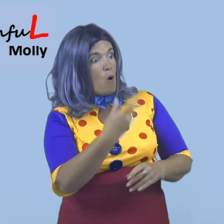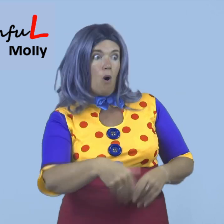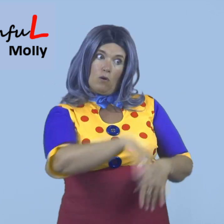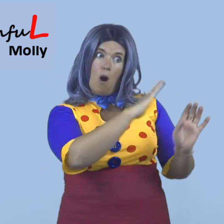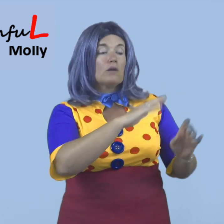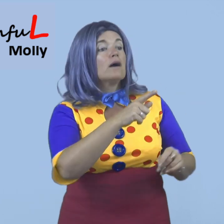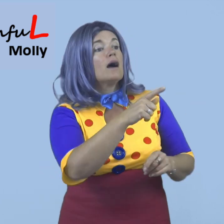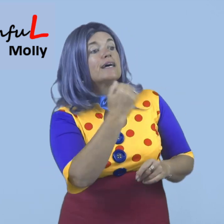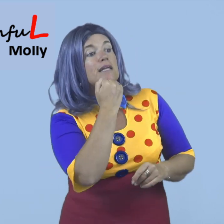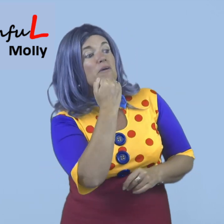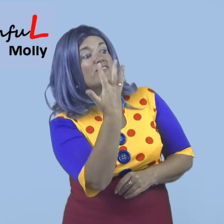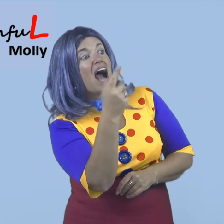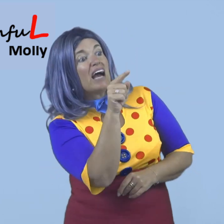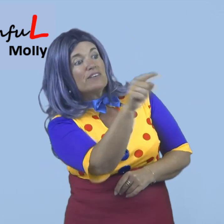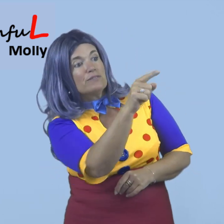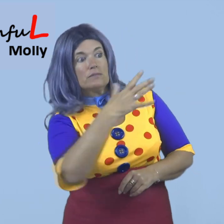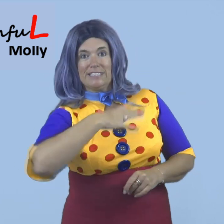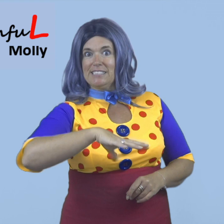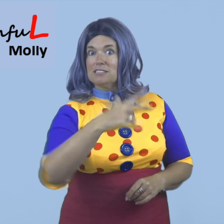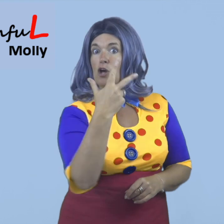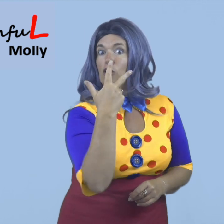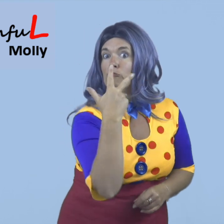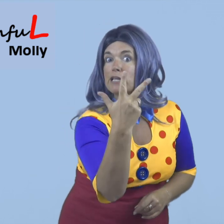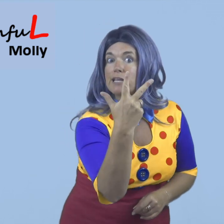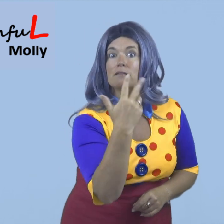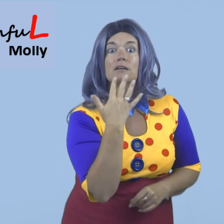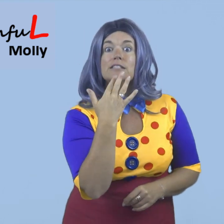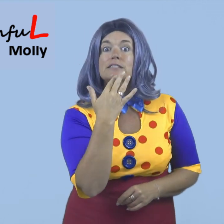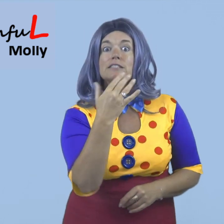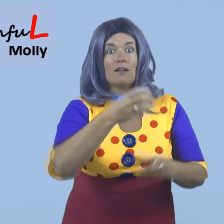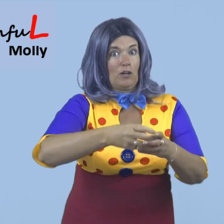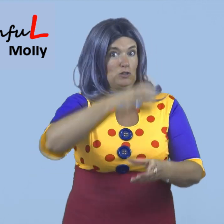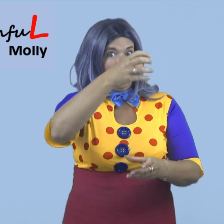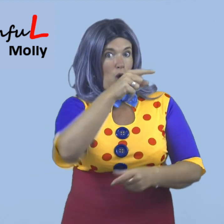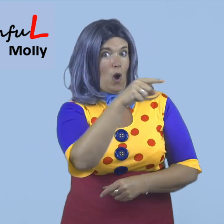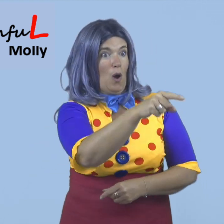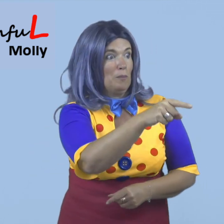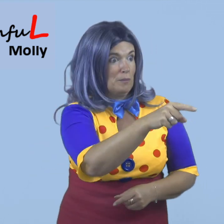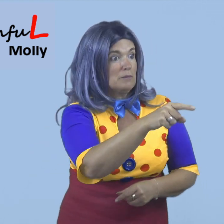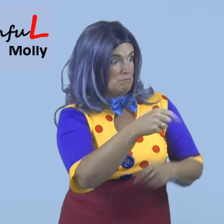Number 5, is 3 silver top.”